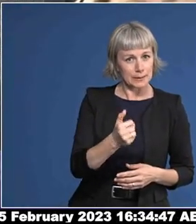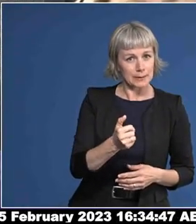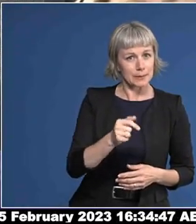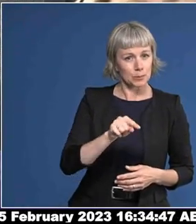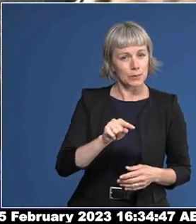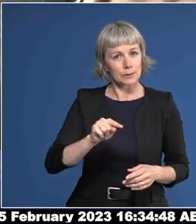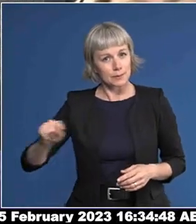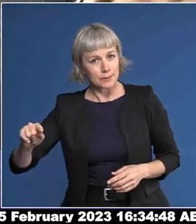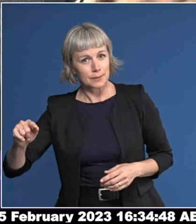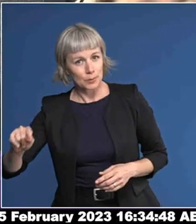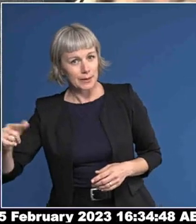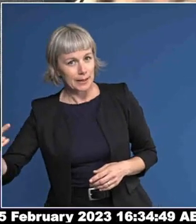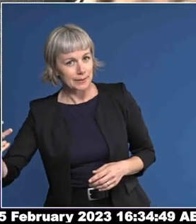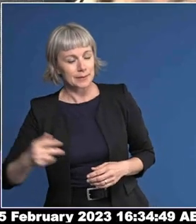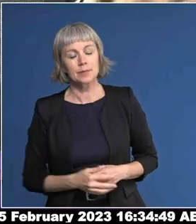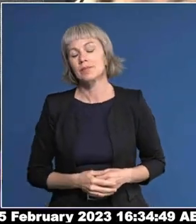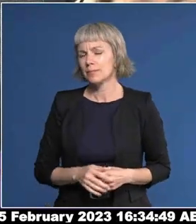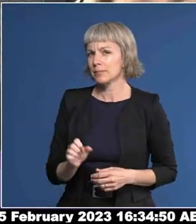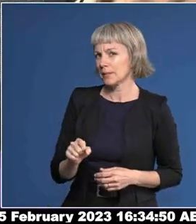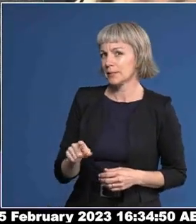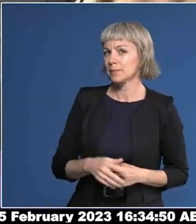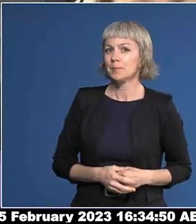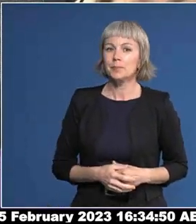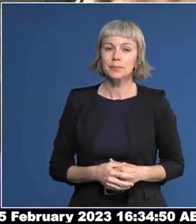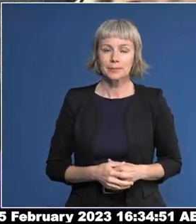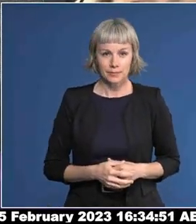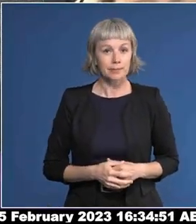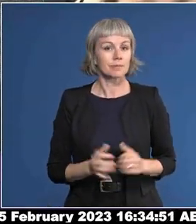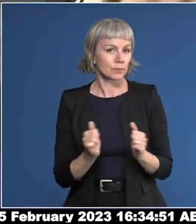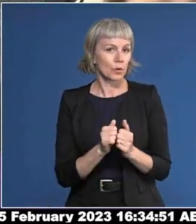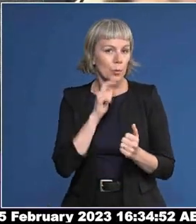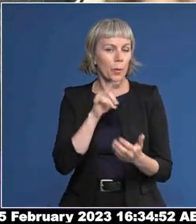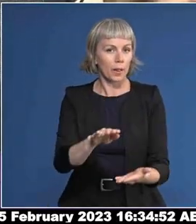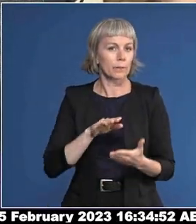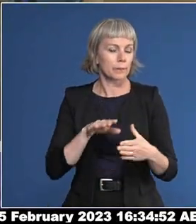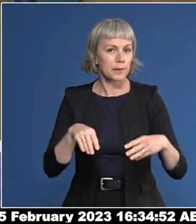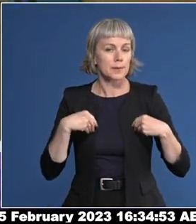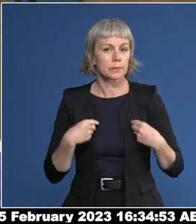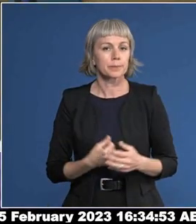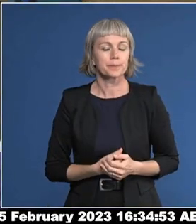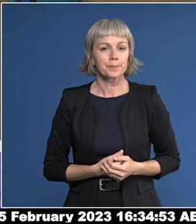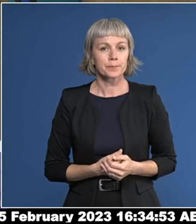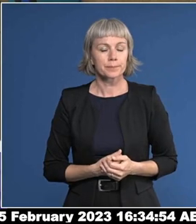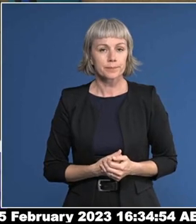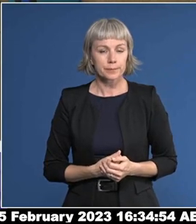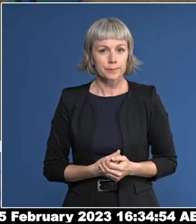Yes. Okay. Thank you. Those documents will be admitted into evidence and given the markings indicated by Ms Dowsett.